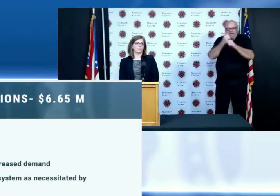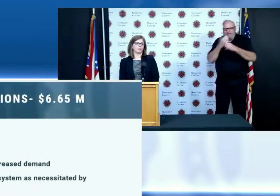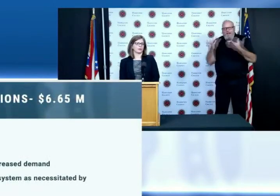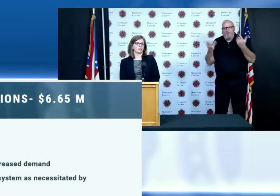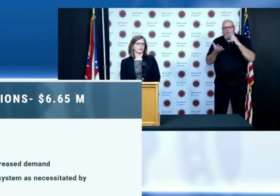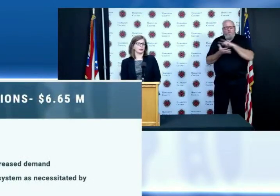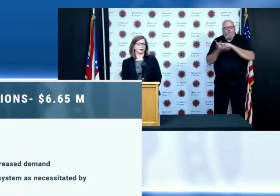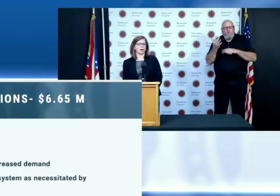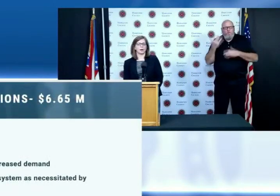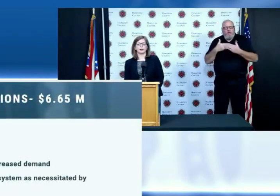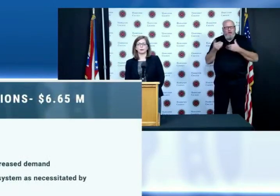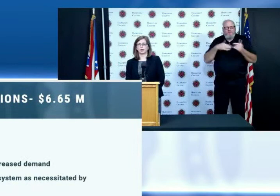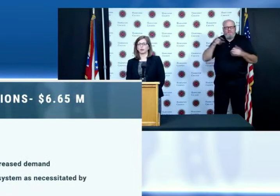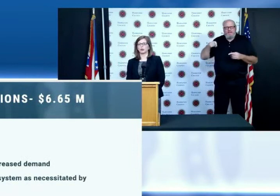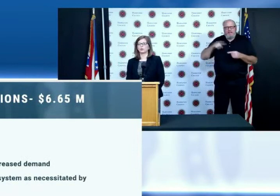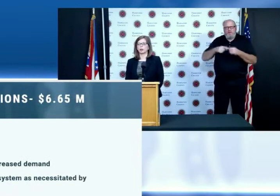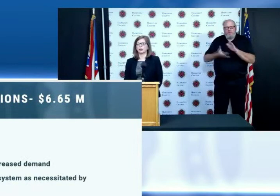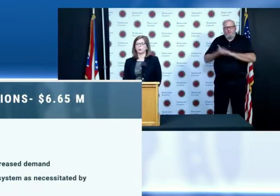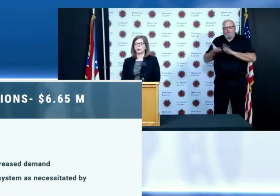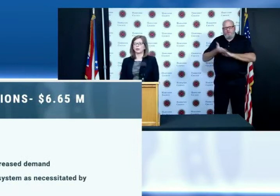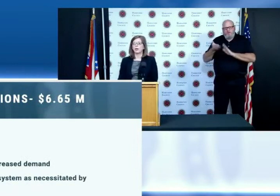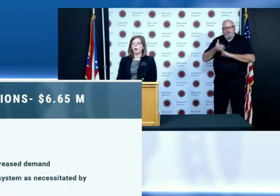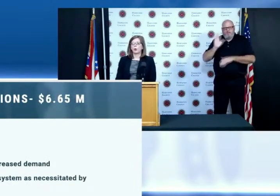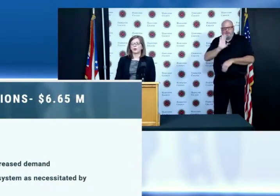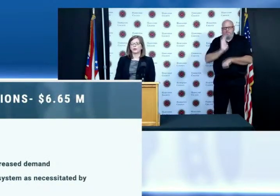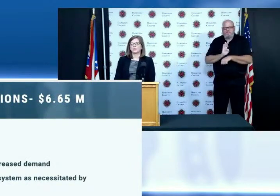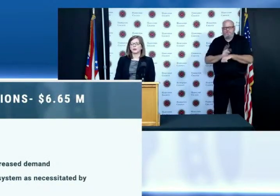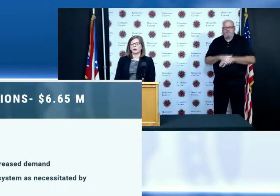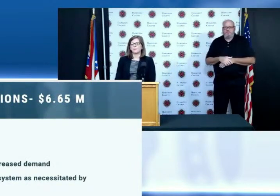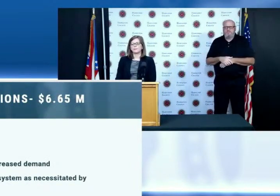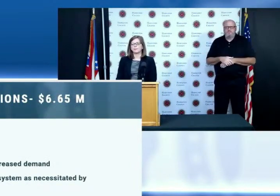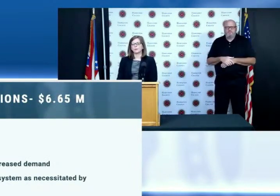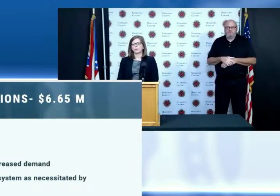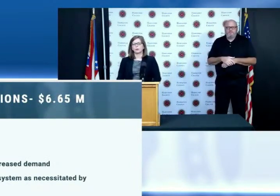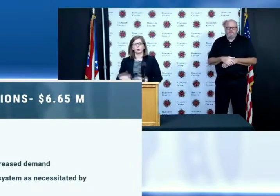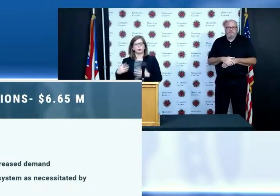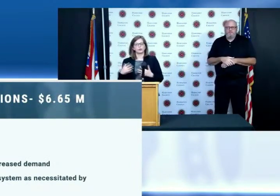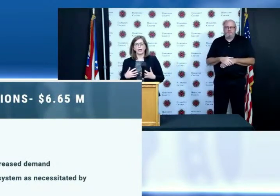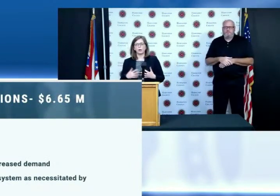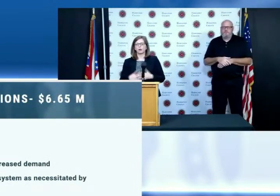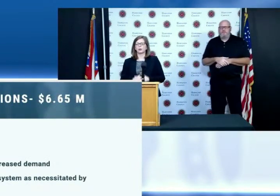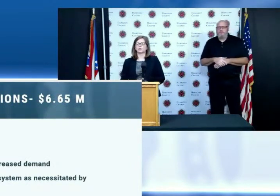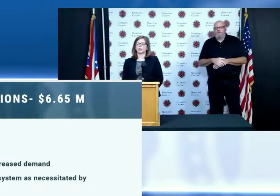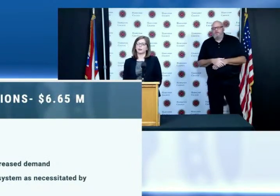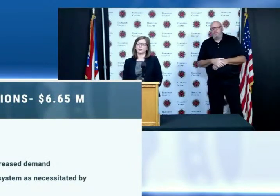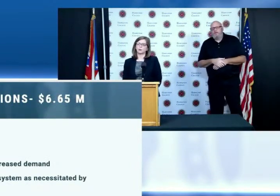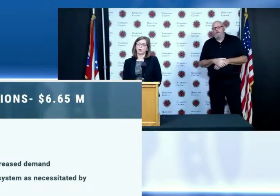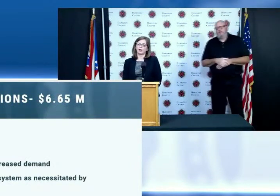businesses that are in particular struggling with whether it's reduced hours as well as